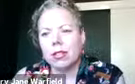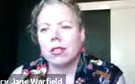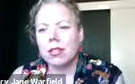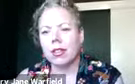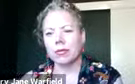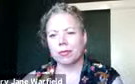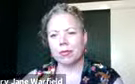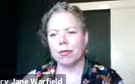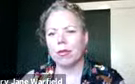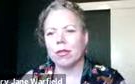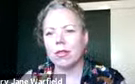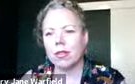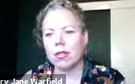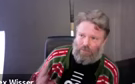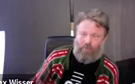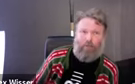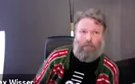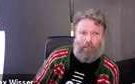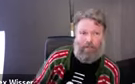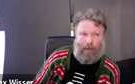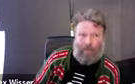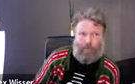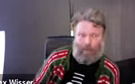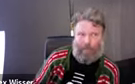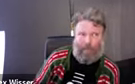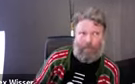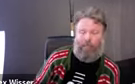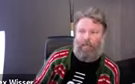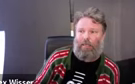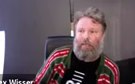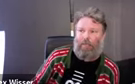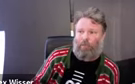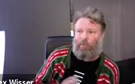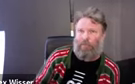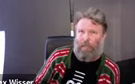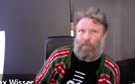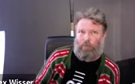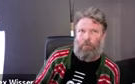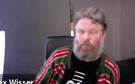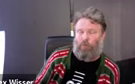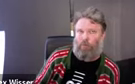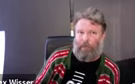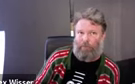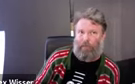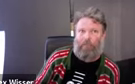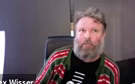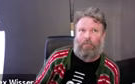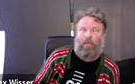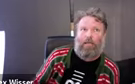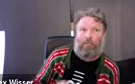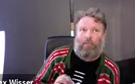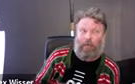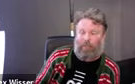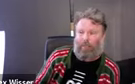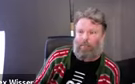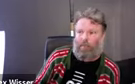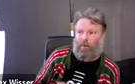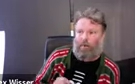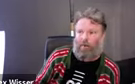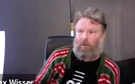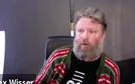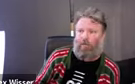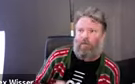Peter Andrews, who invented it. The idea behind KSCA, the Kandos School